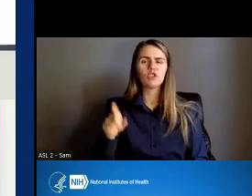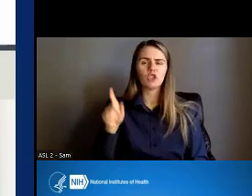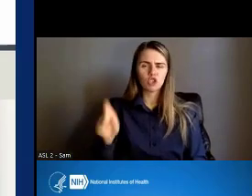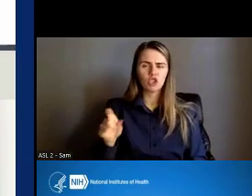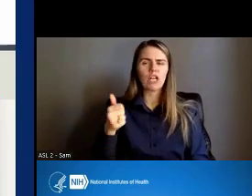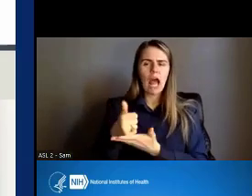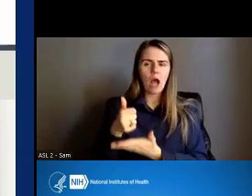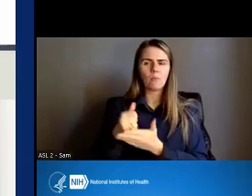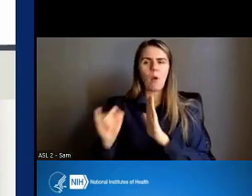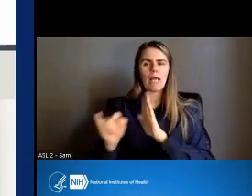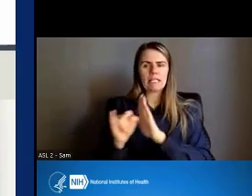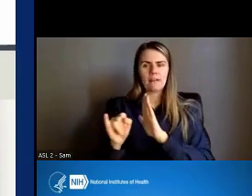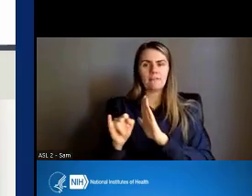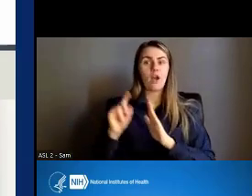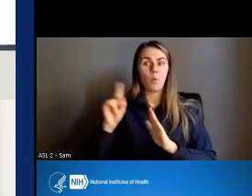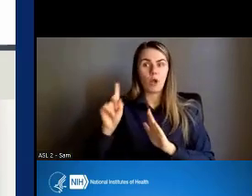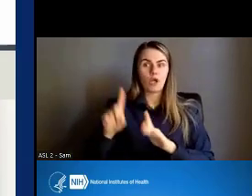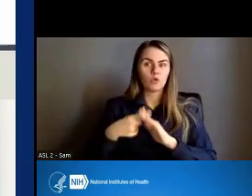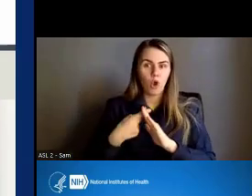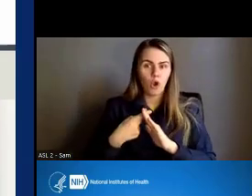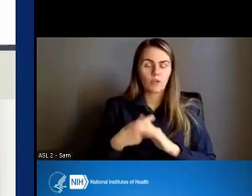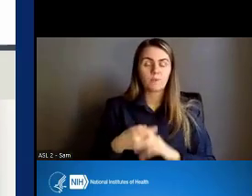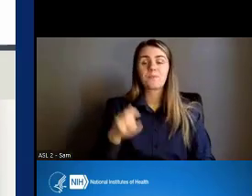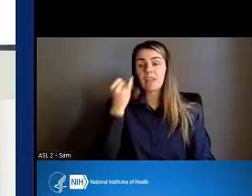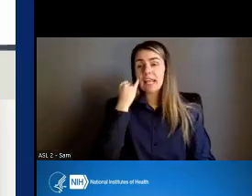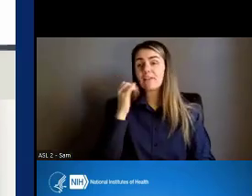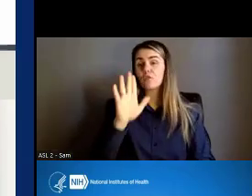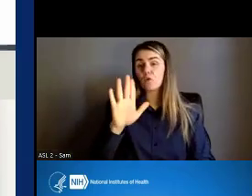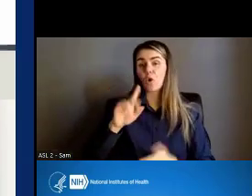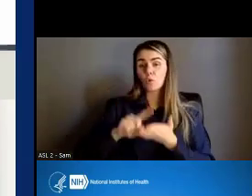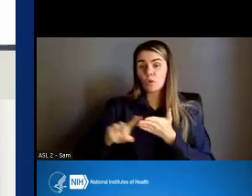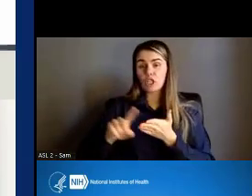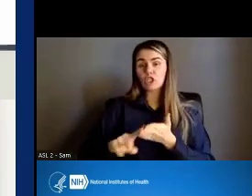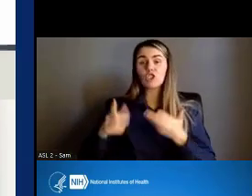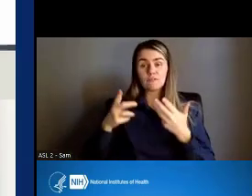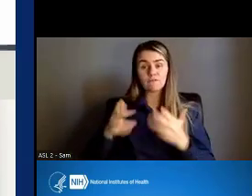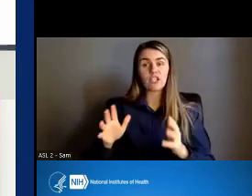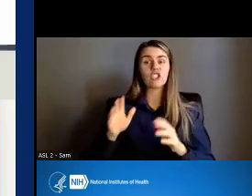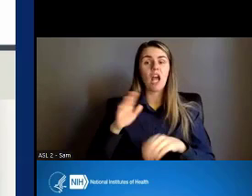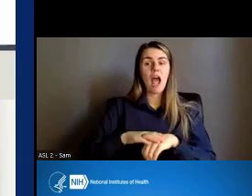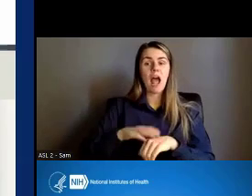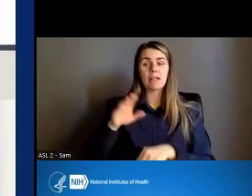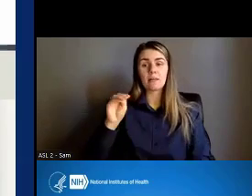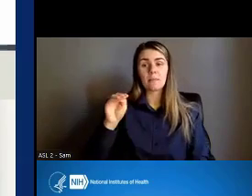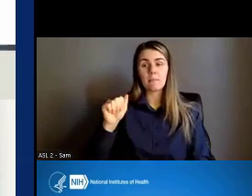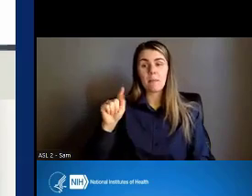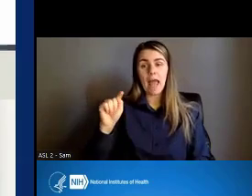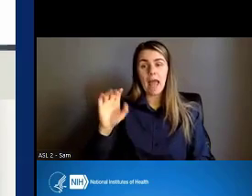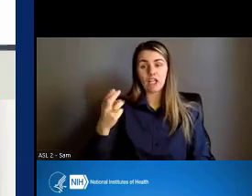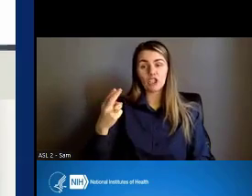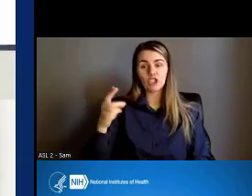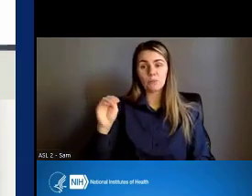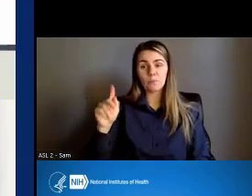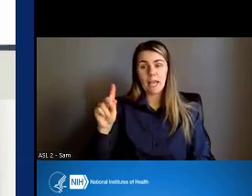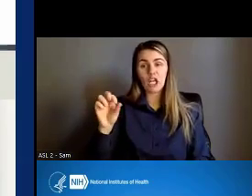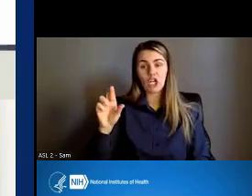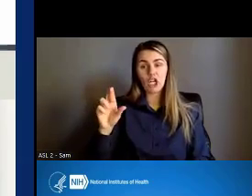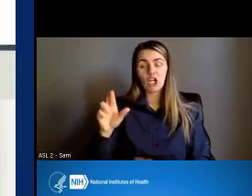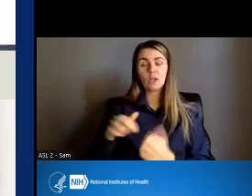at least a starting point. You've done your research on Matchmaker or Reporter that also helps you identify Program Officers at particular institutes.